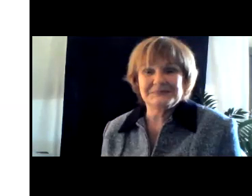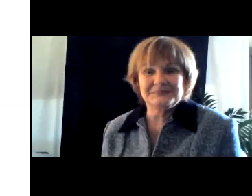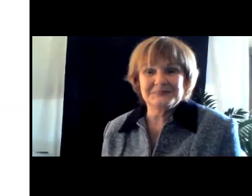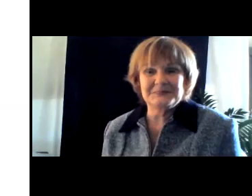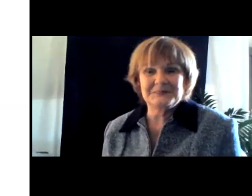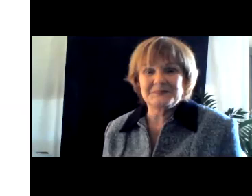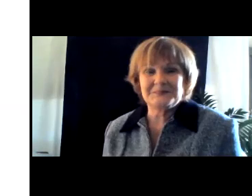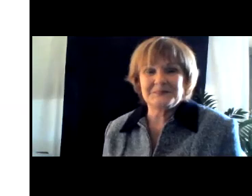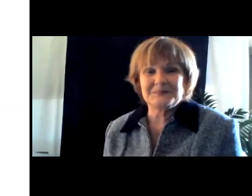[Elaine] No, we don't.